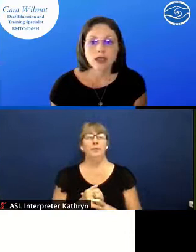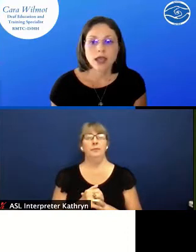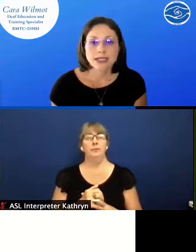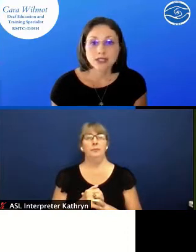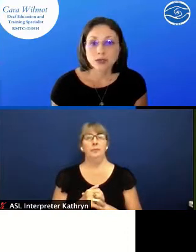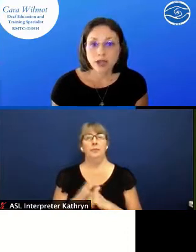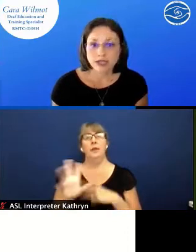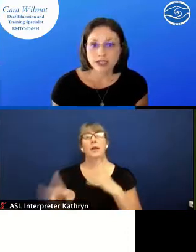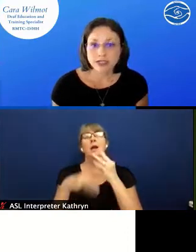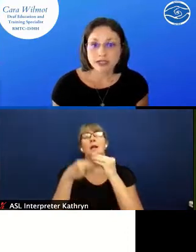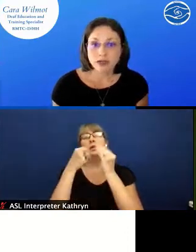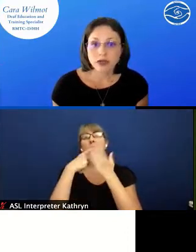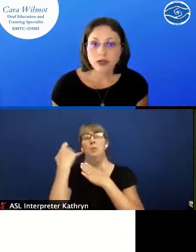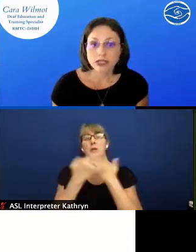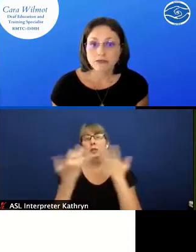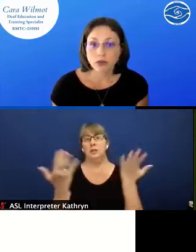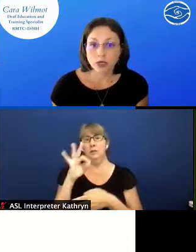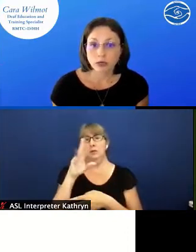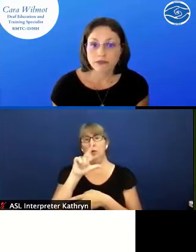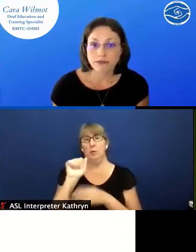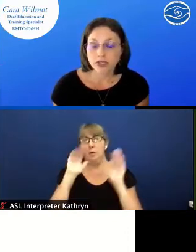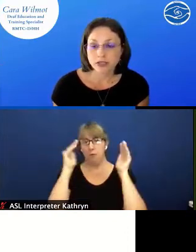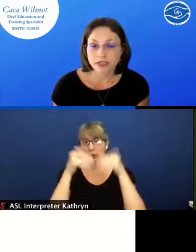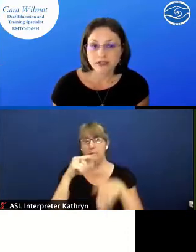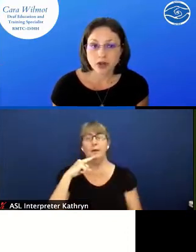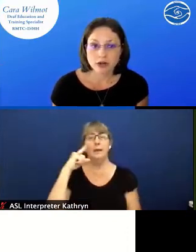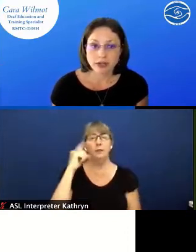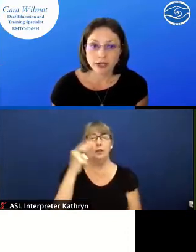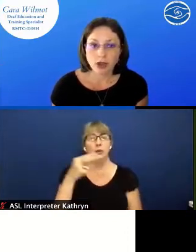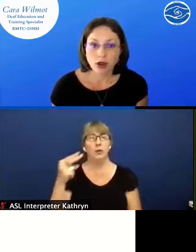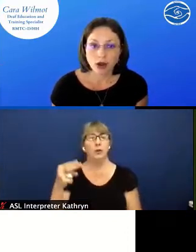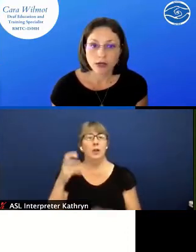Additional projects in Florida with a focus on deaf and hard of hearing, are